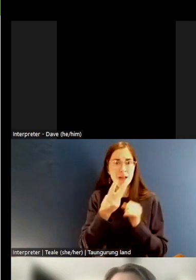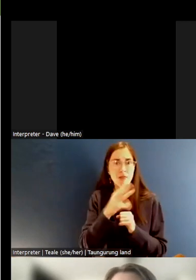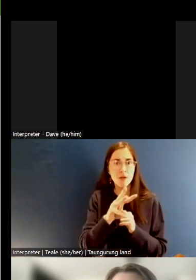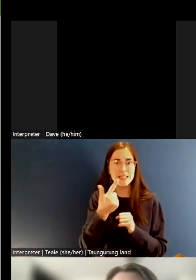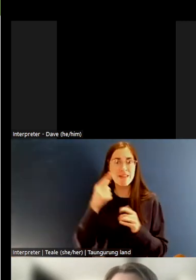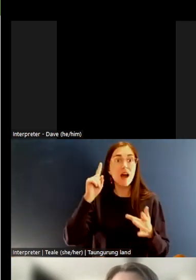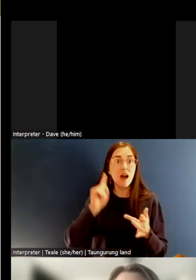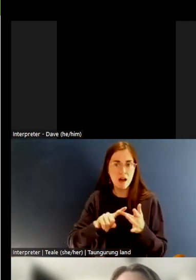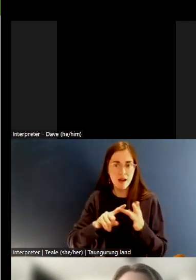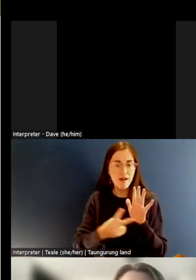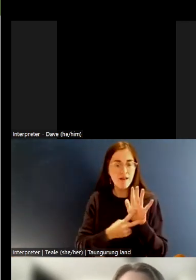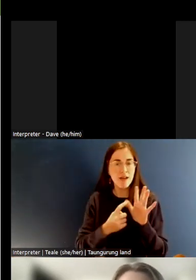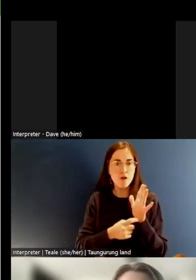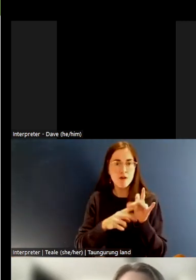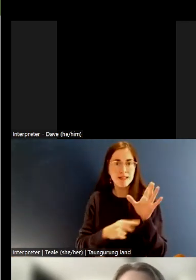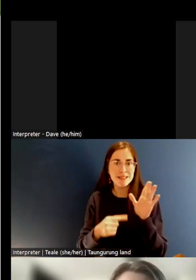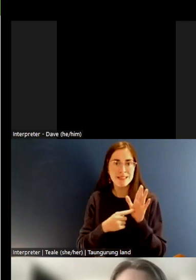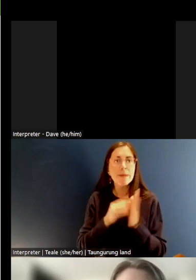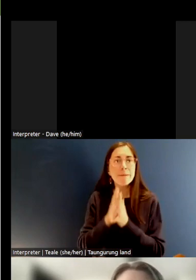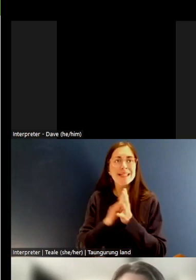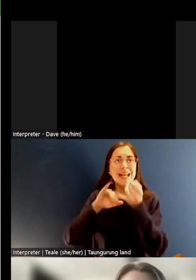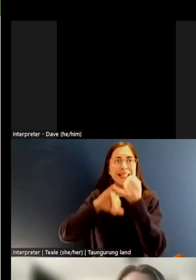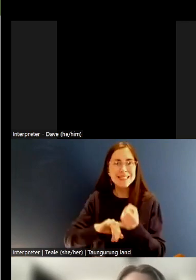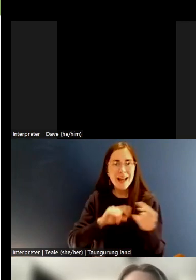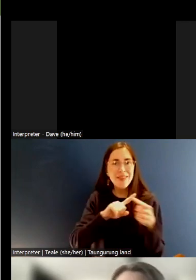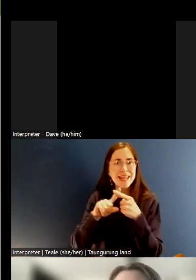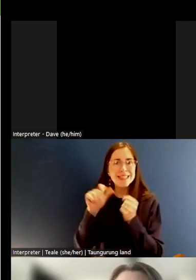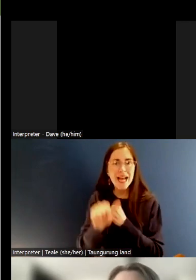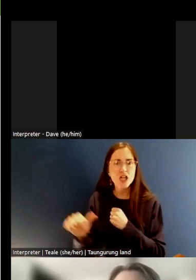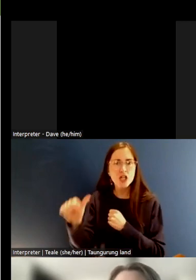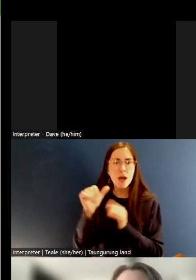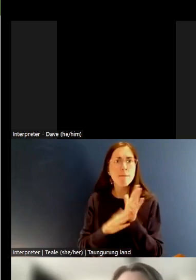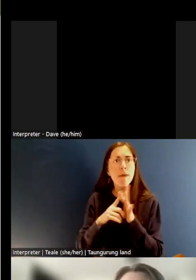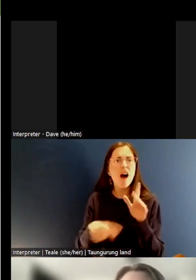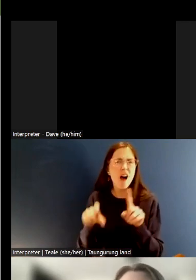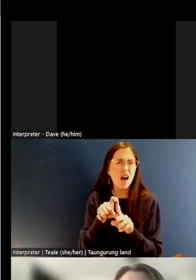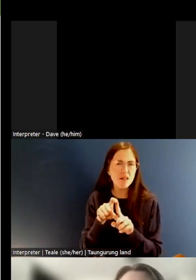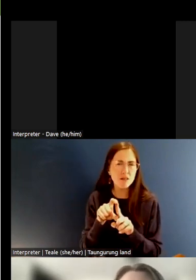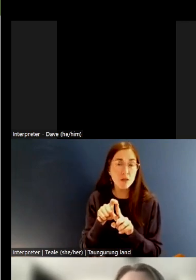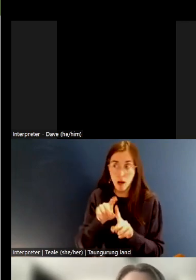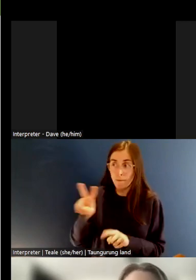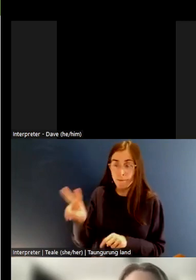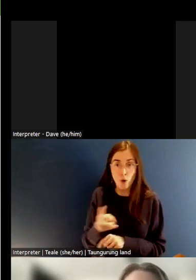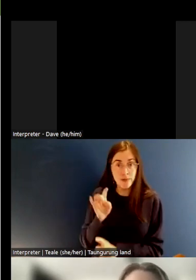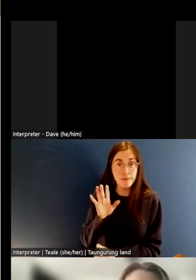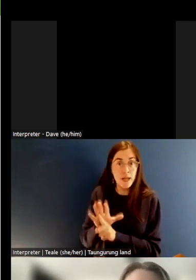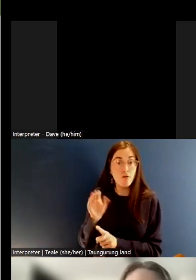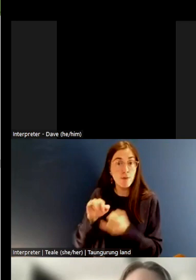so that Southeast Asian mild variant, and they both were from Southeast Asia originally.